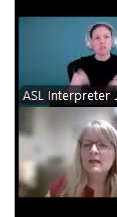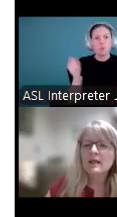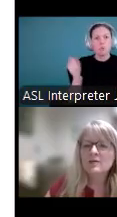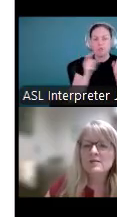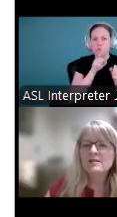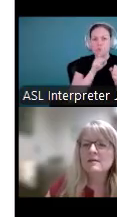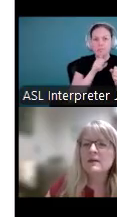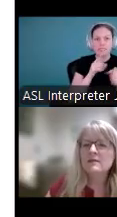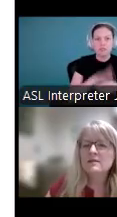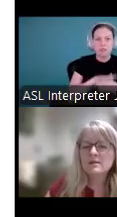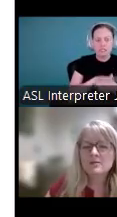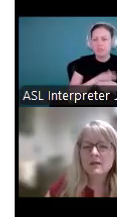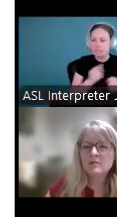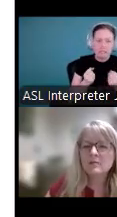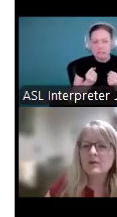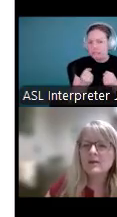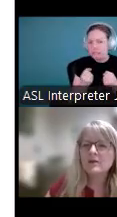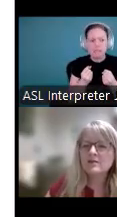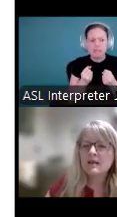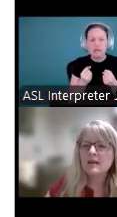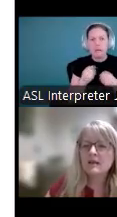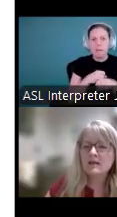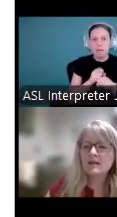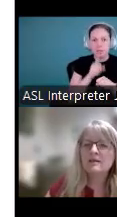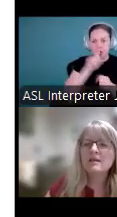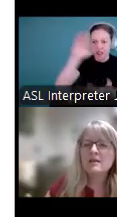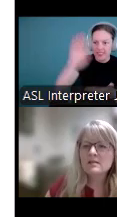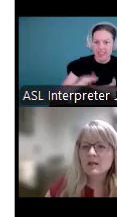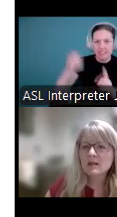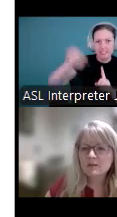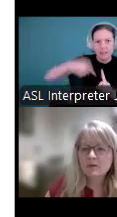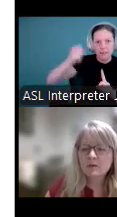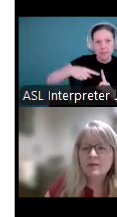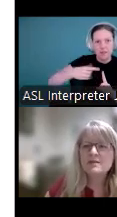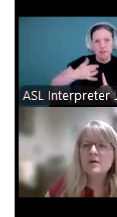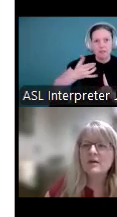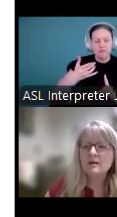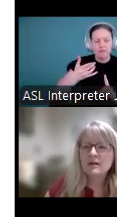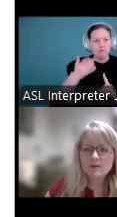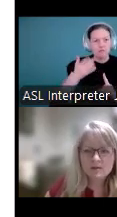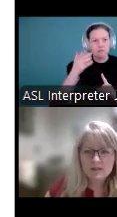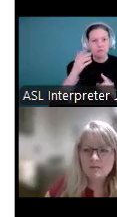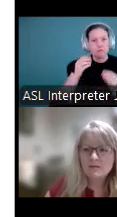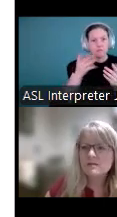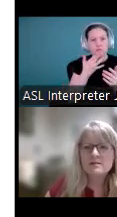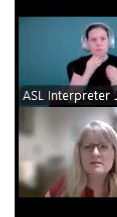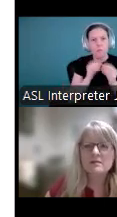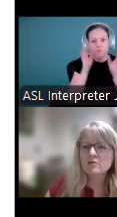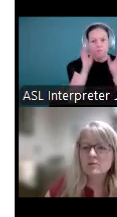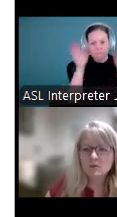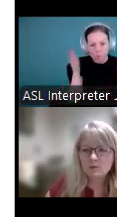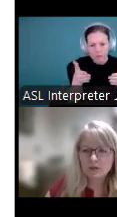cut out some of the sensory input that you're taking in to be able to focus on another sensory system, which would be